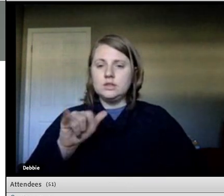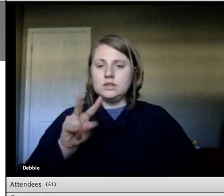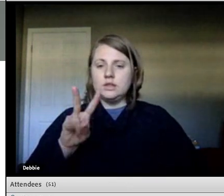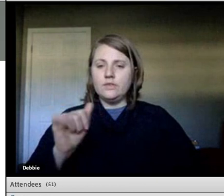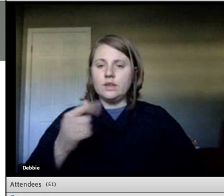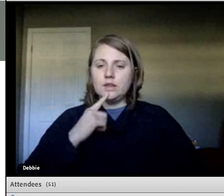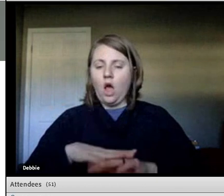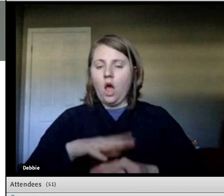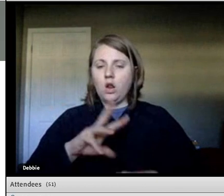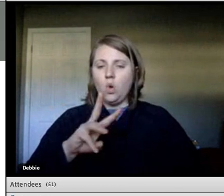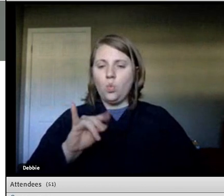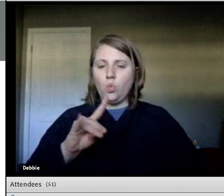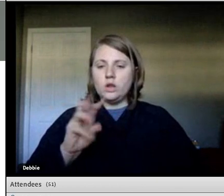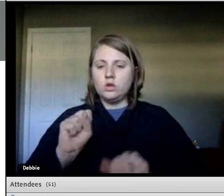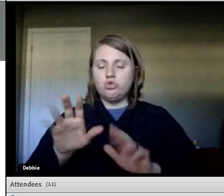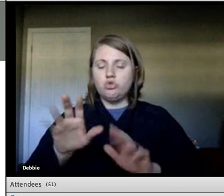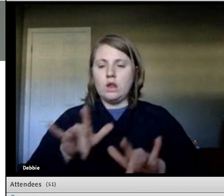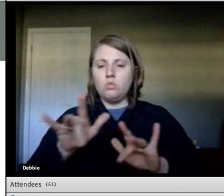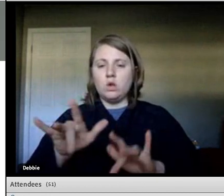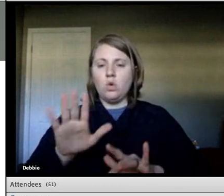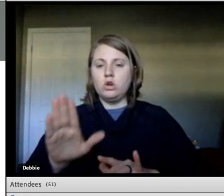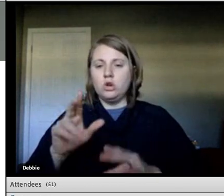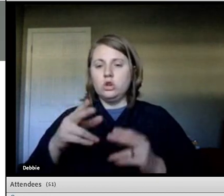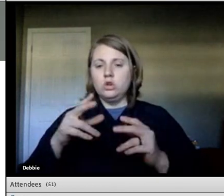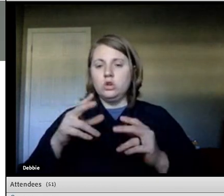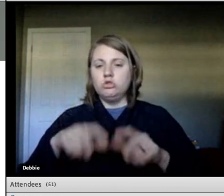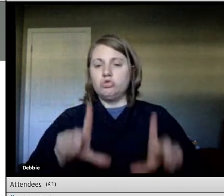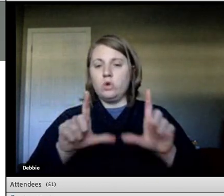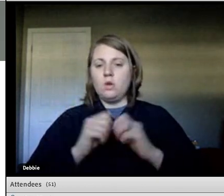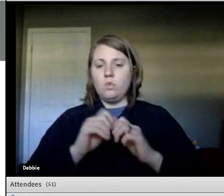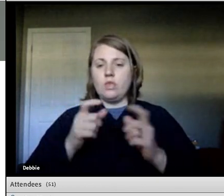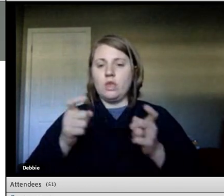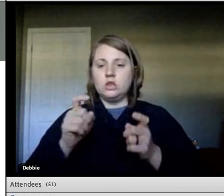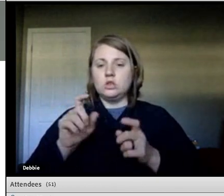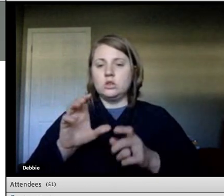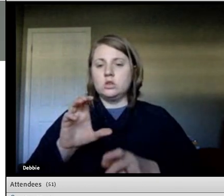Yep, and that depends on your computer. Some of the older Windows computers can't handle that,